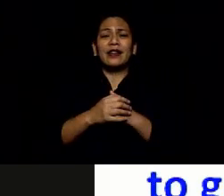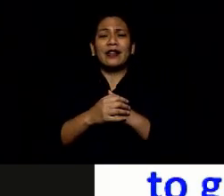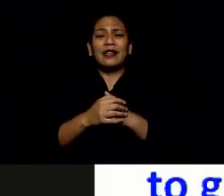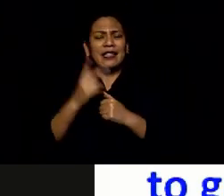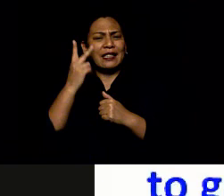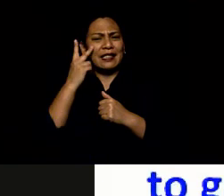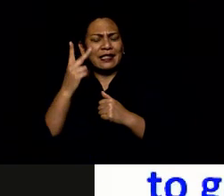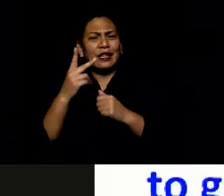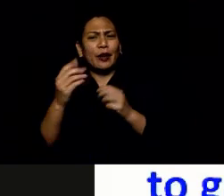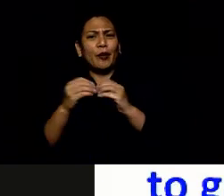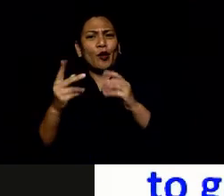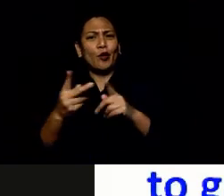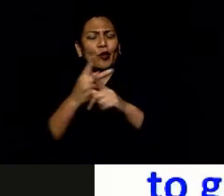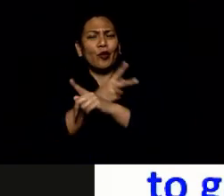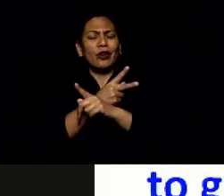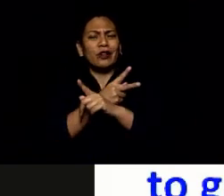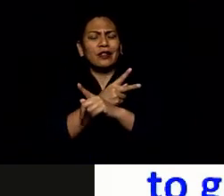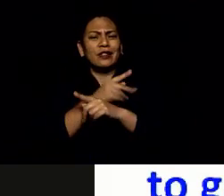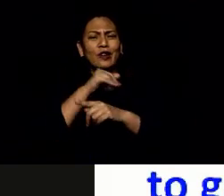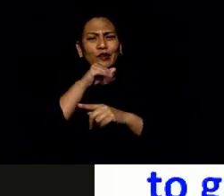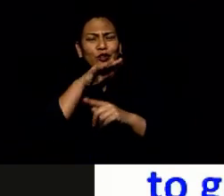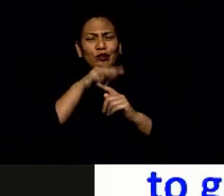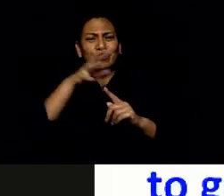in emissions from Canada's oil sands.